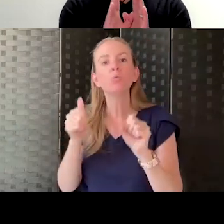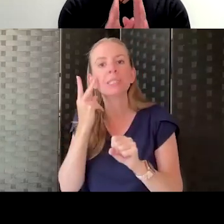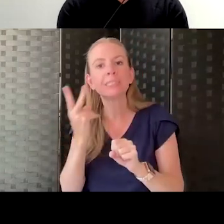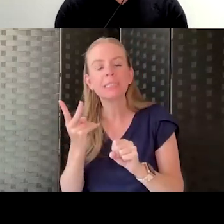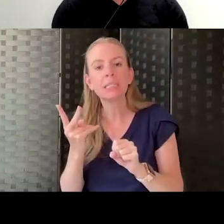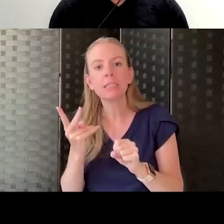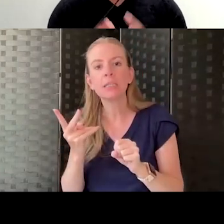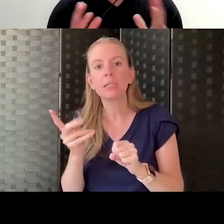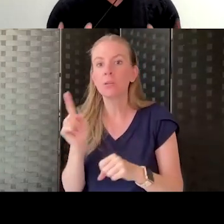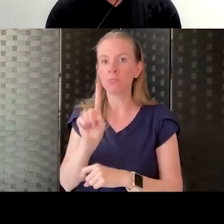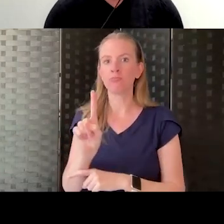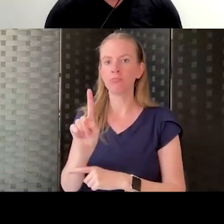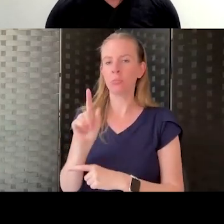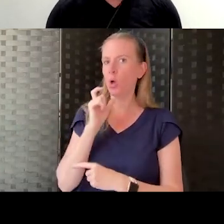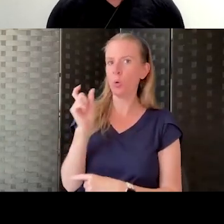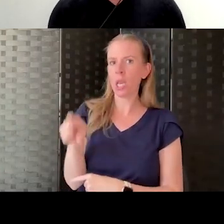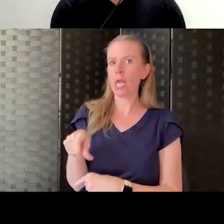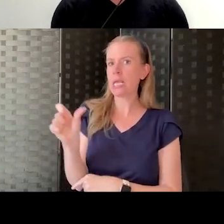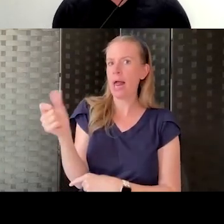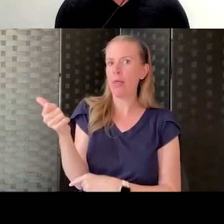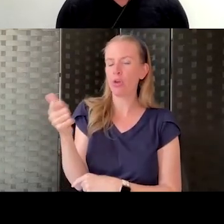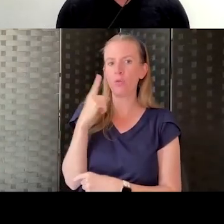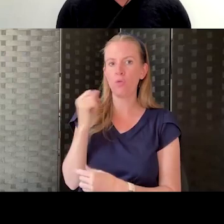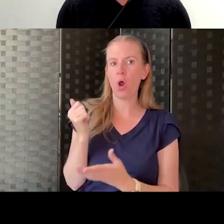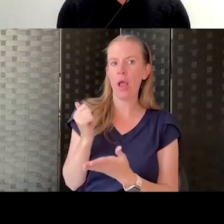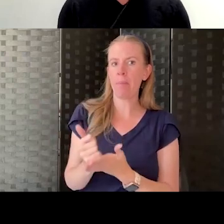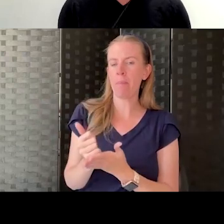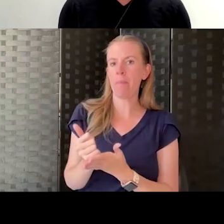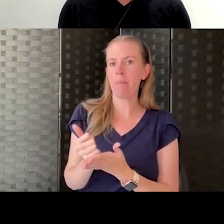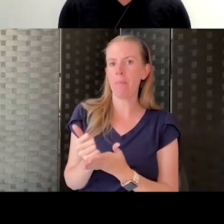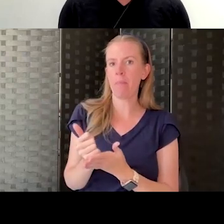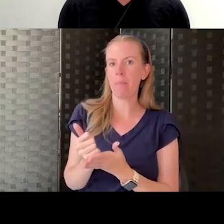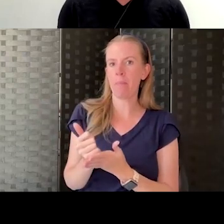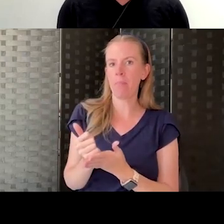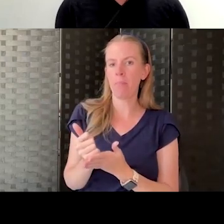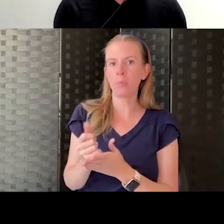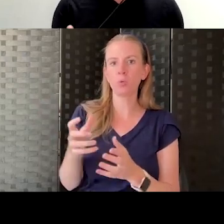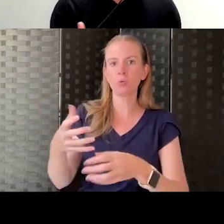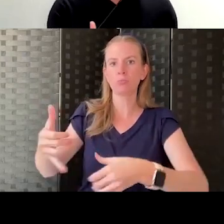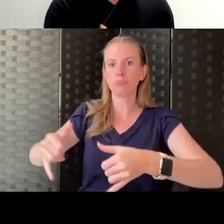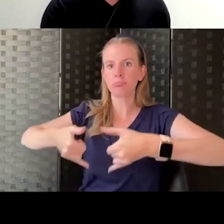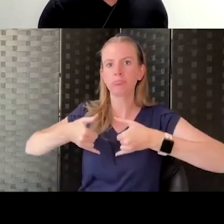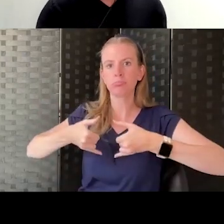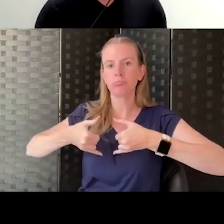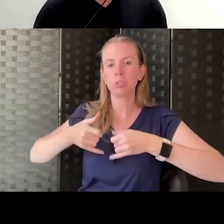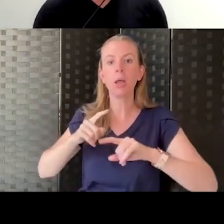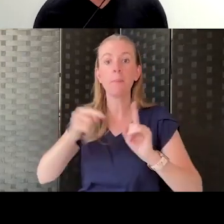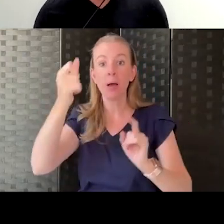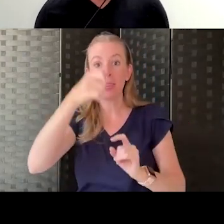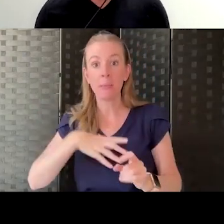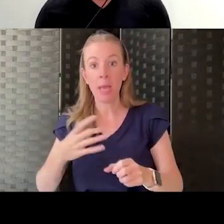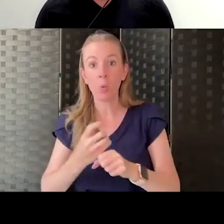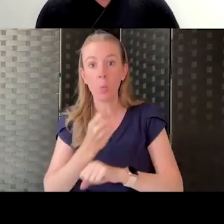he did not need anything else to help him metal in this event. The gentleman who did win gold? He